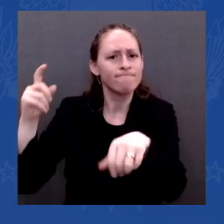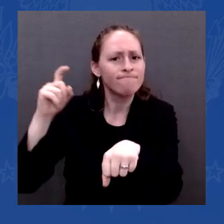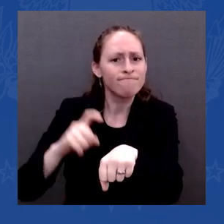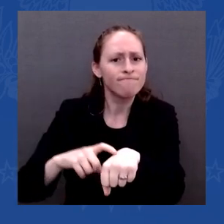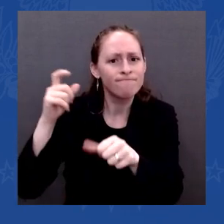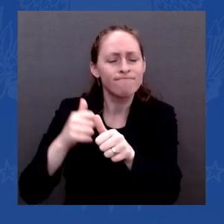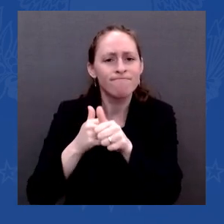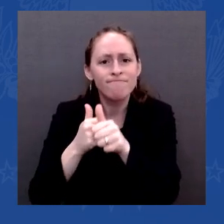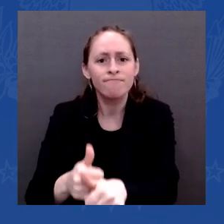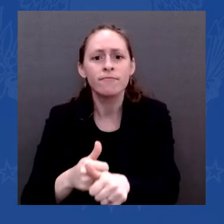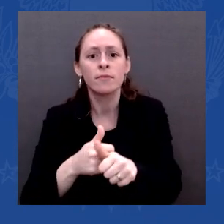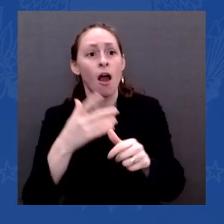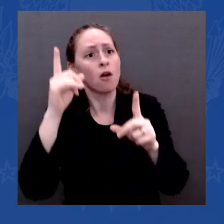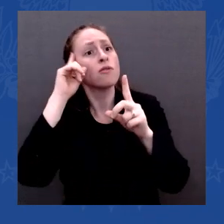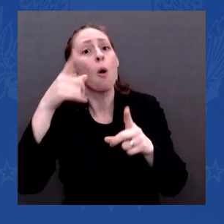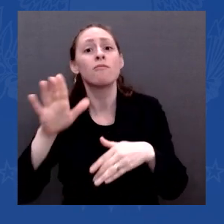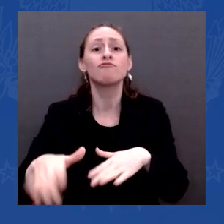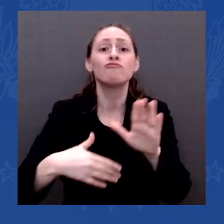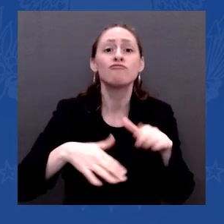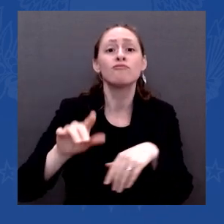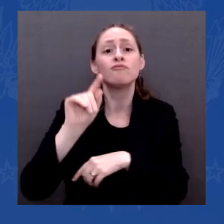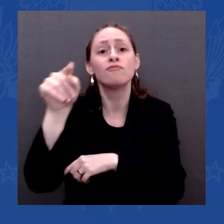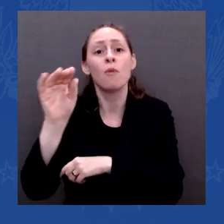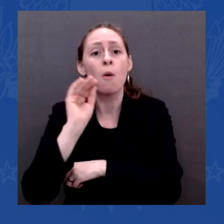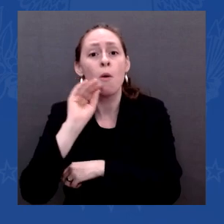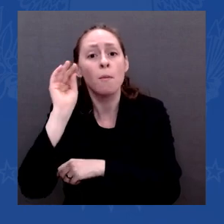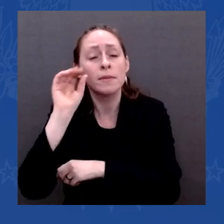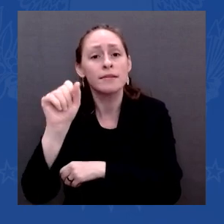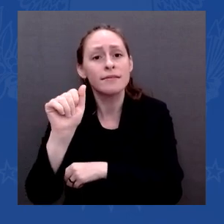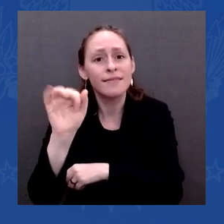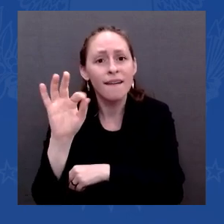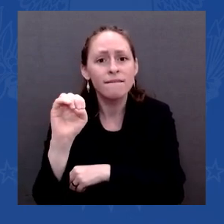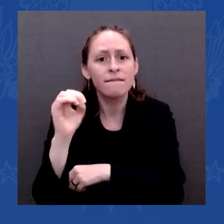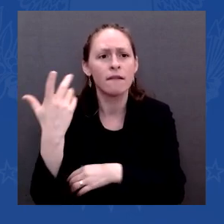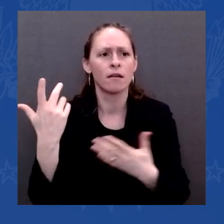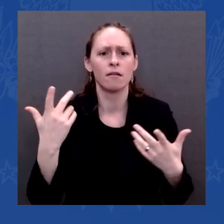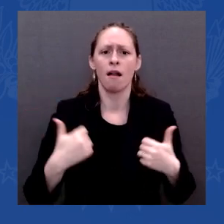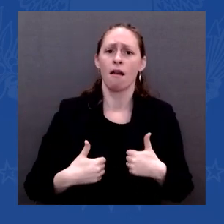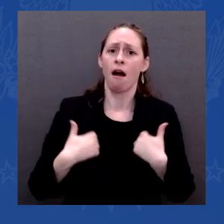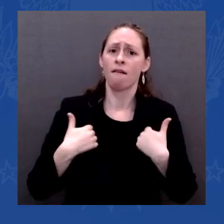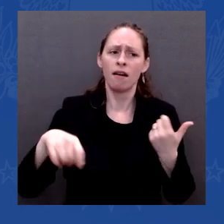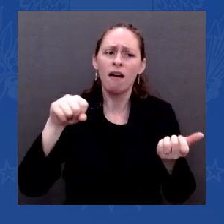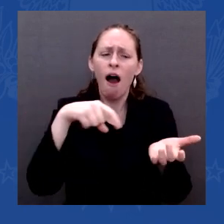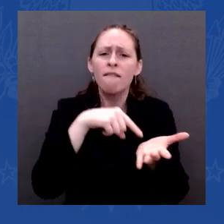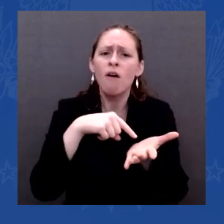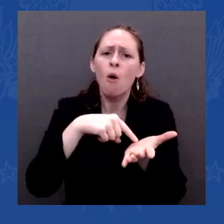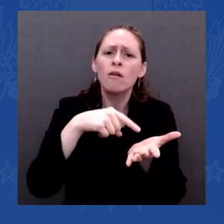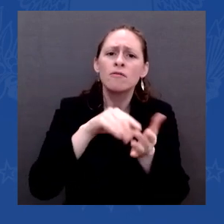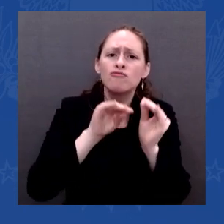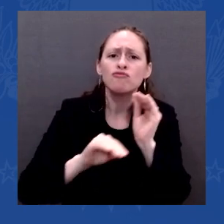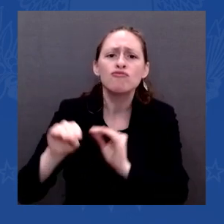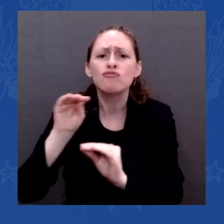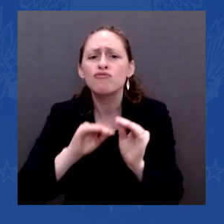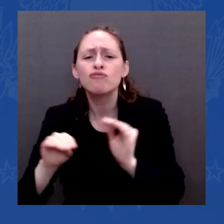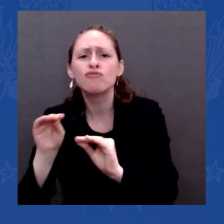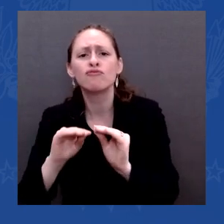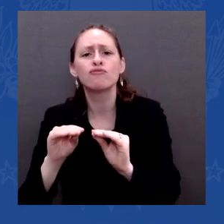”Will my kids have a chance to get a good job someday?” ”How will I rebuild from the fire or the storm?”